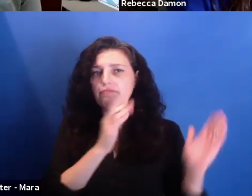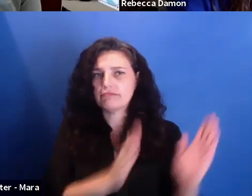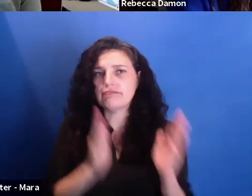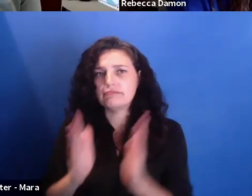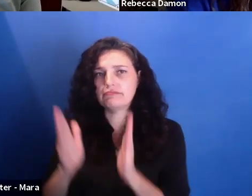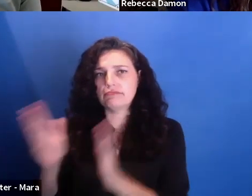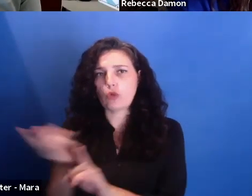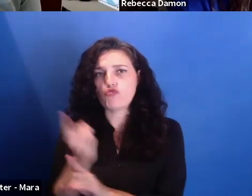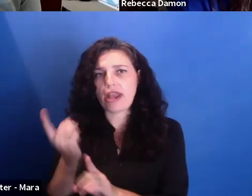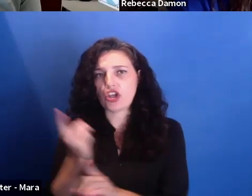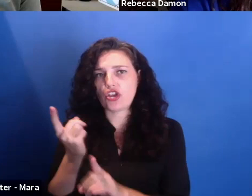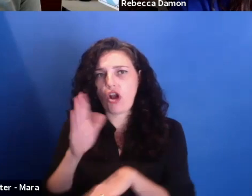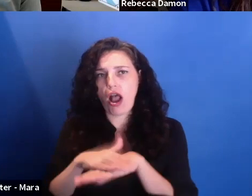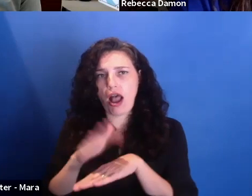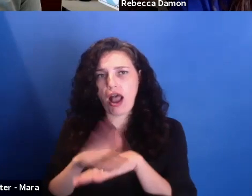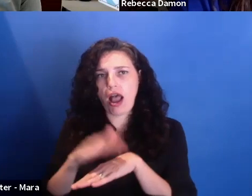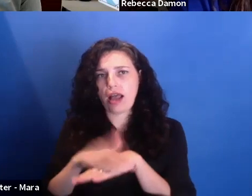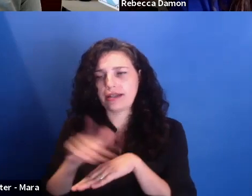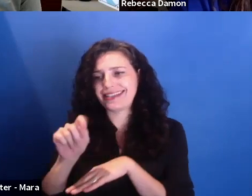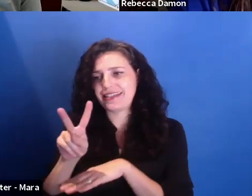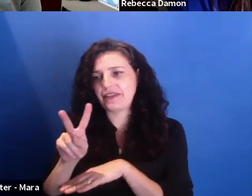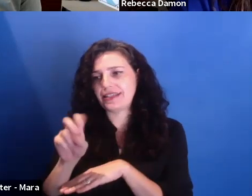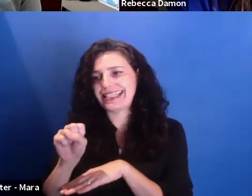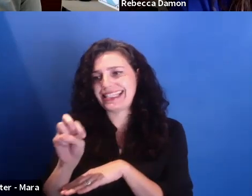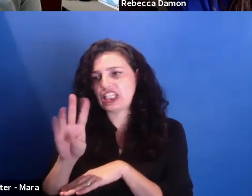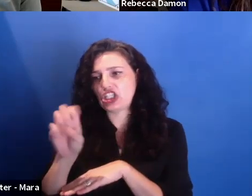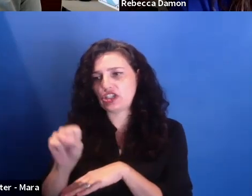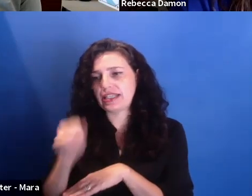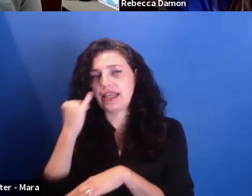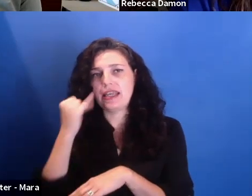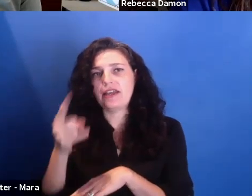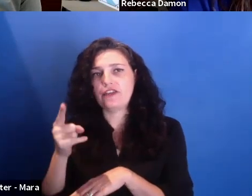then if your episodic compensation is less than $20,000 per episode,